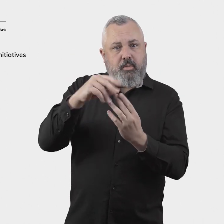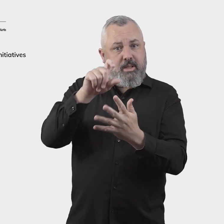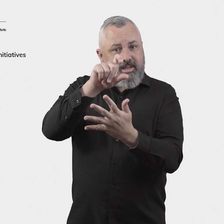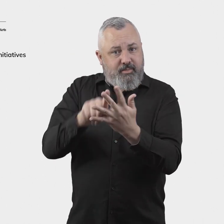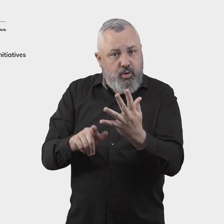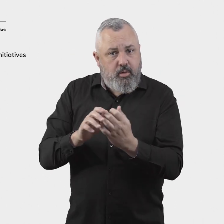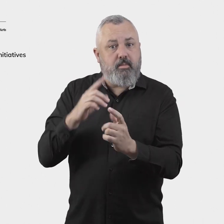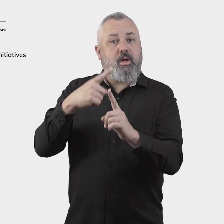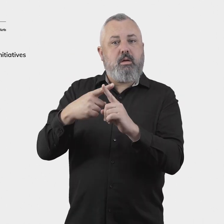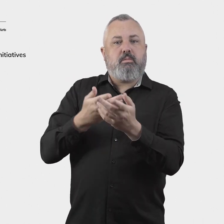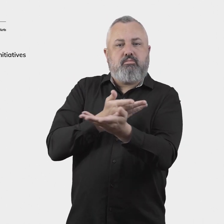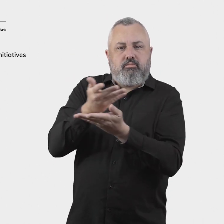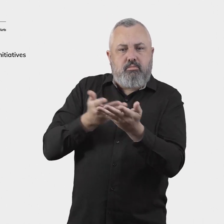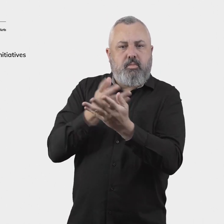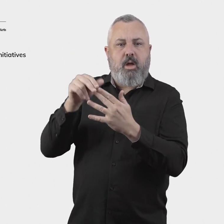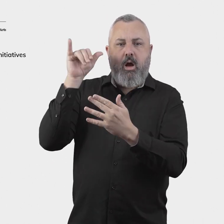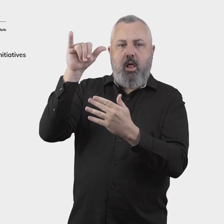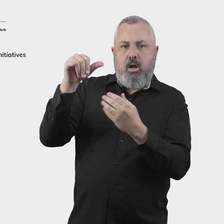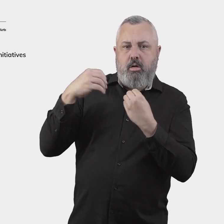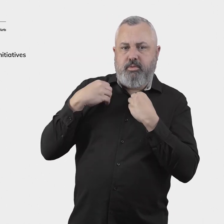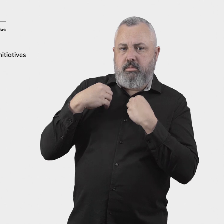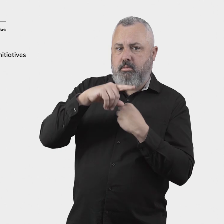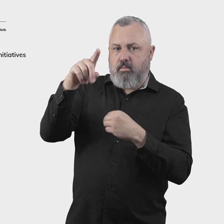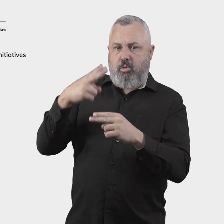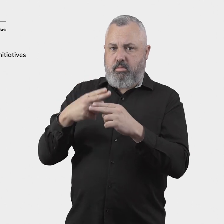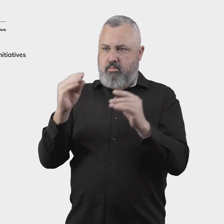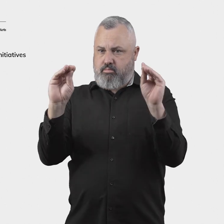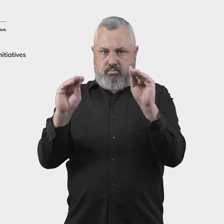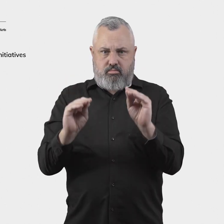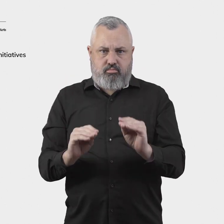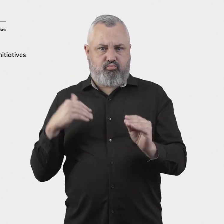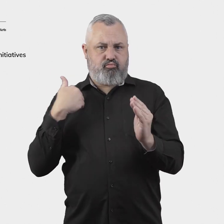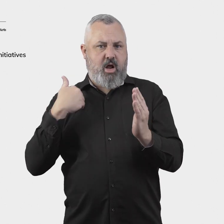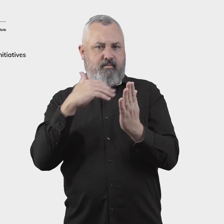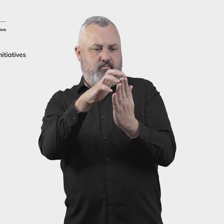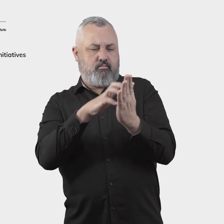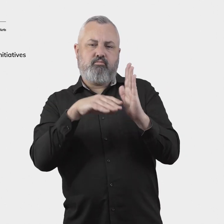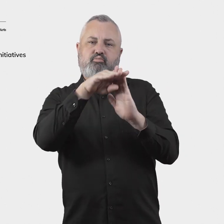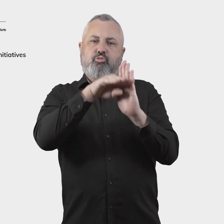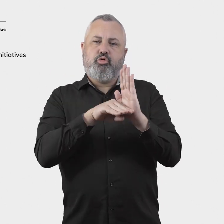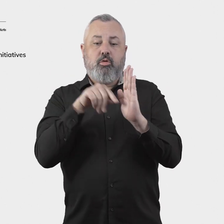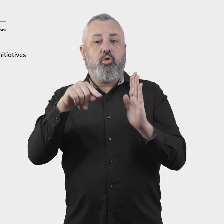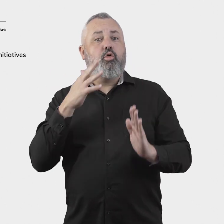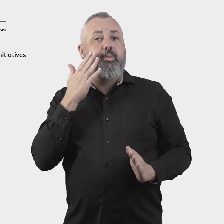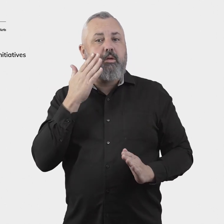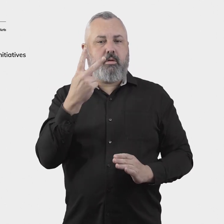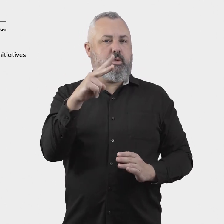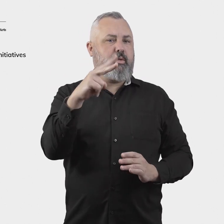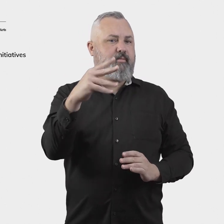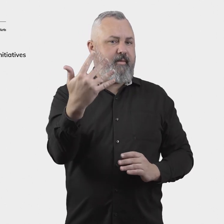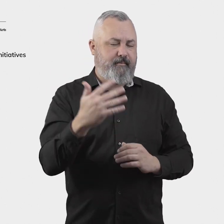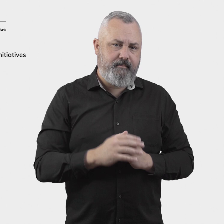with disability and consult industry on the draft standards in 2025.